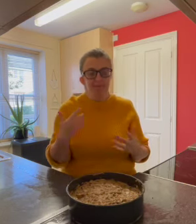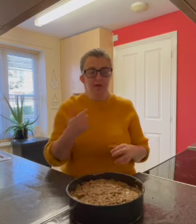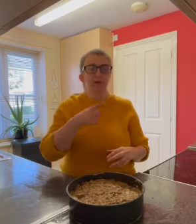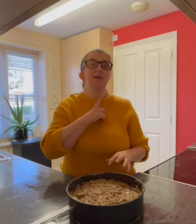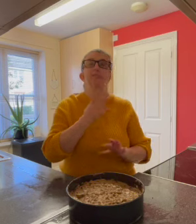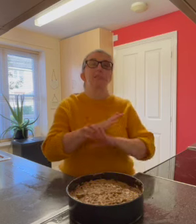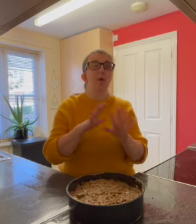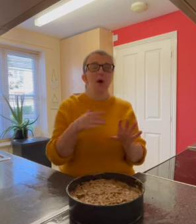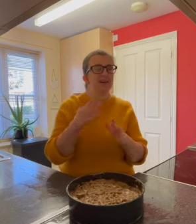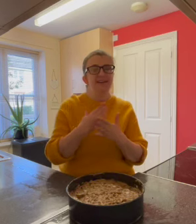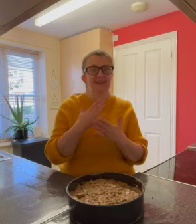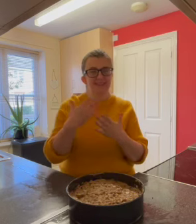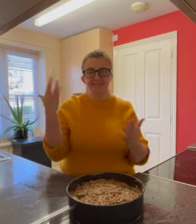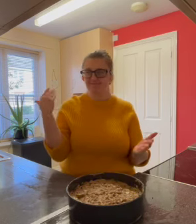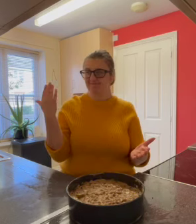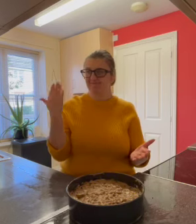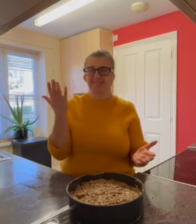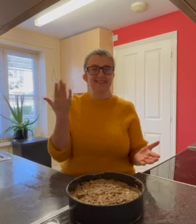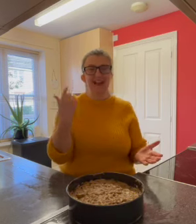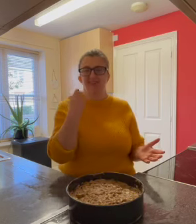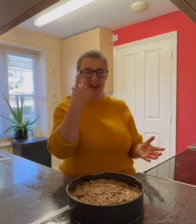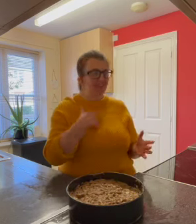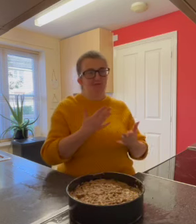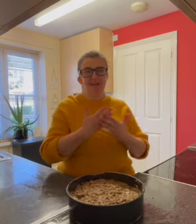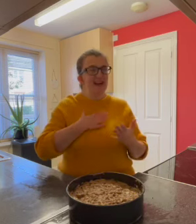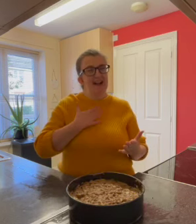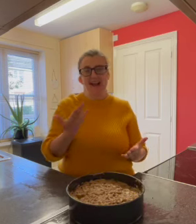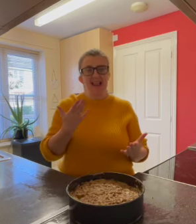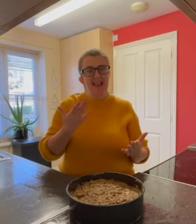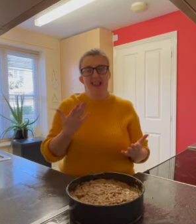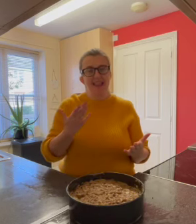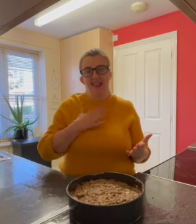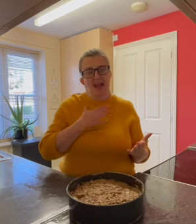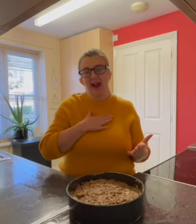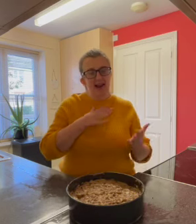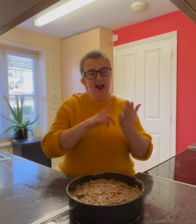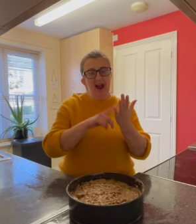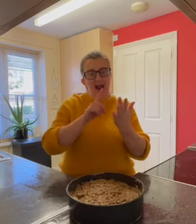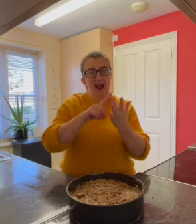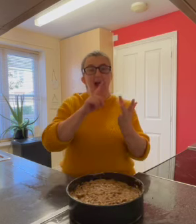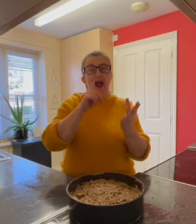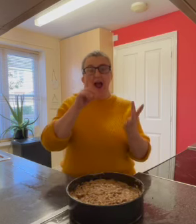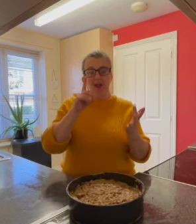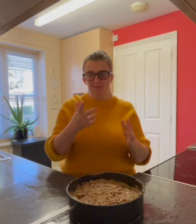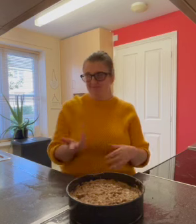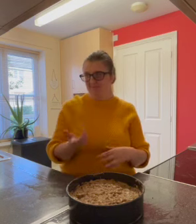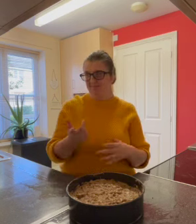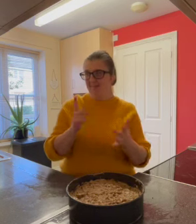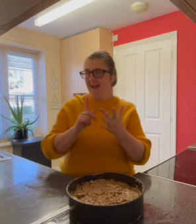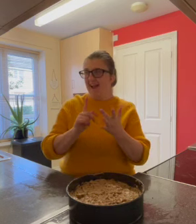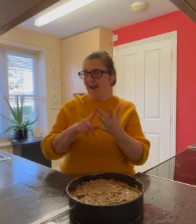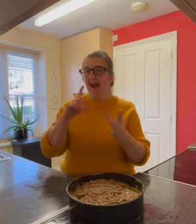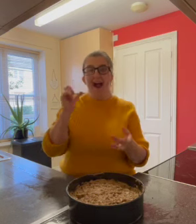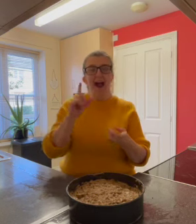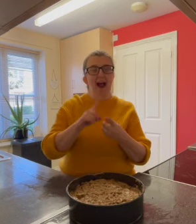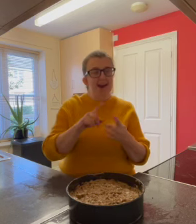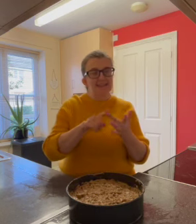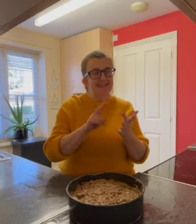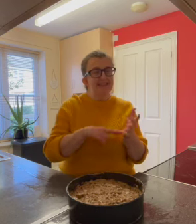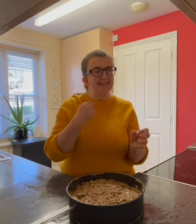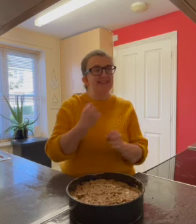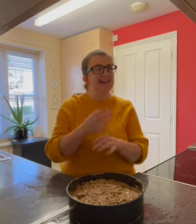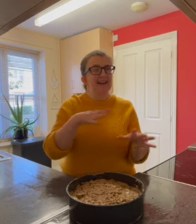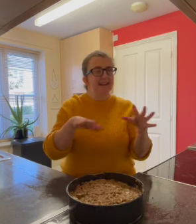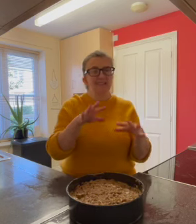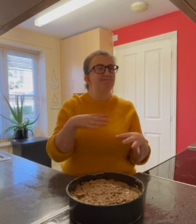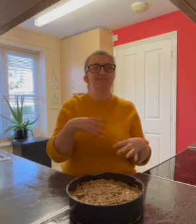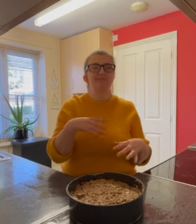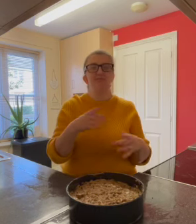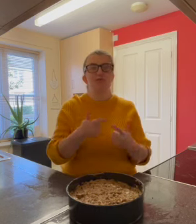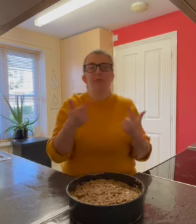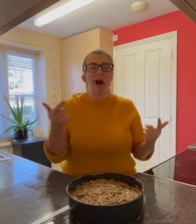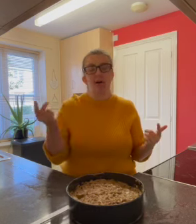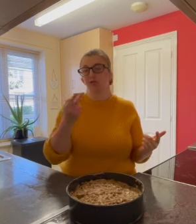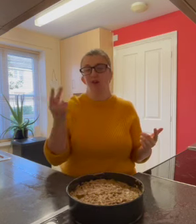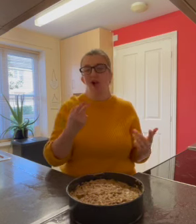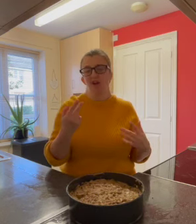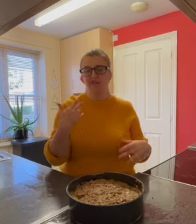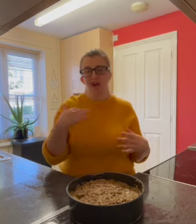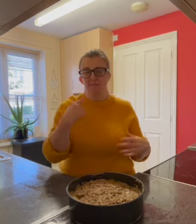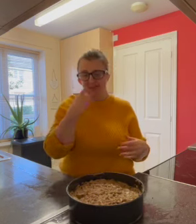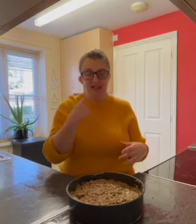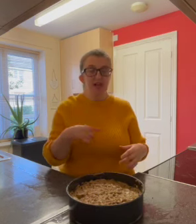because recently I notice that I don't really like icing as it too sugar for me and also it hurt my teeth.